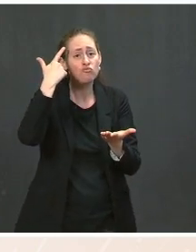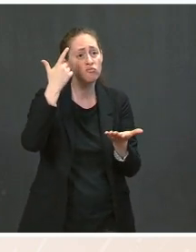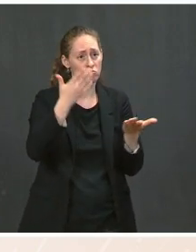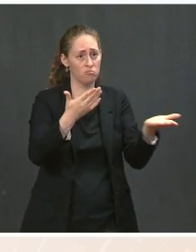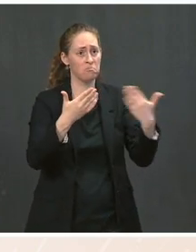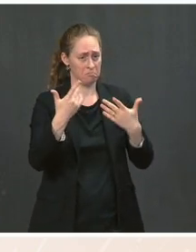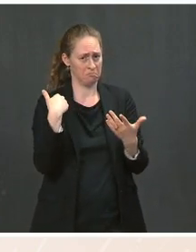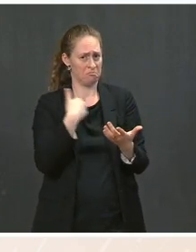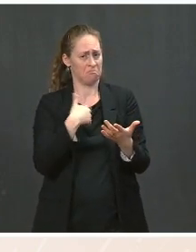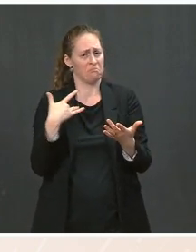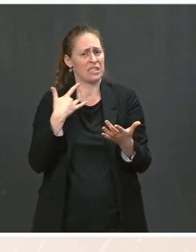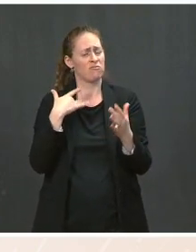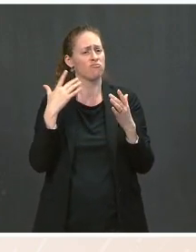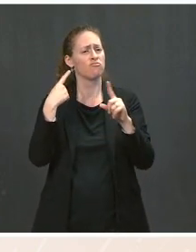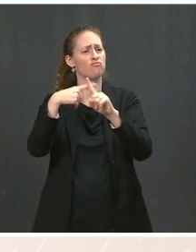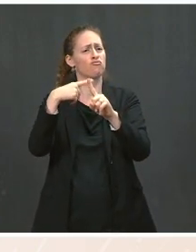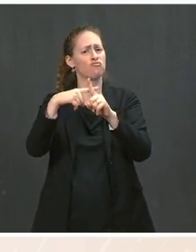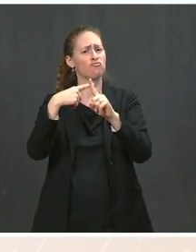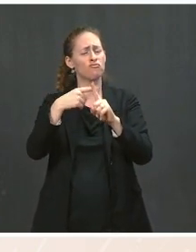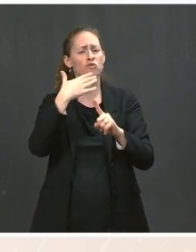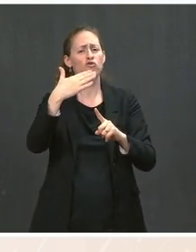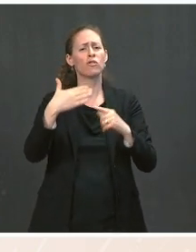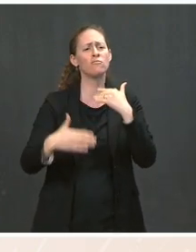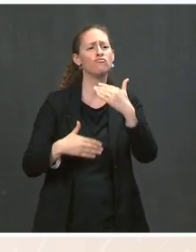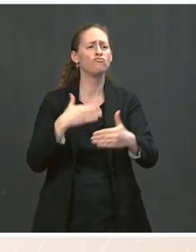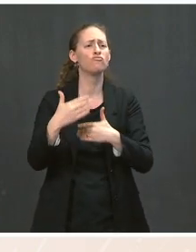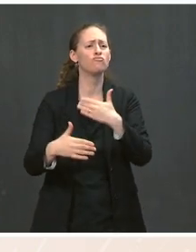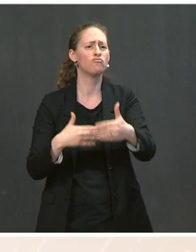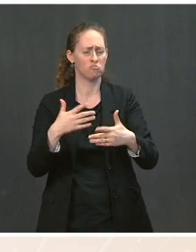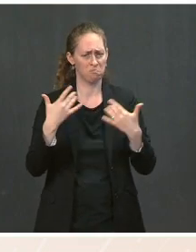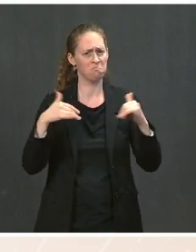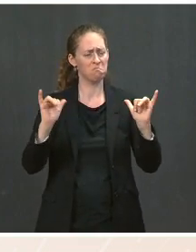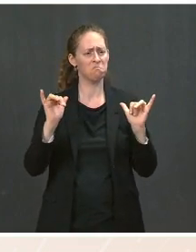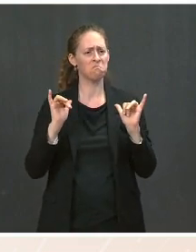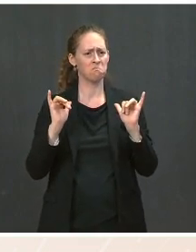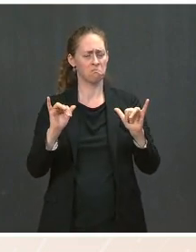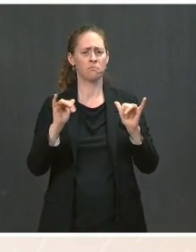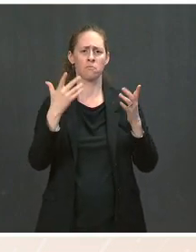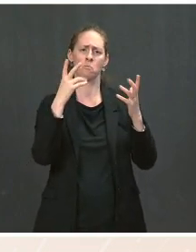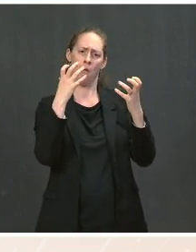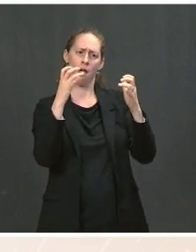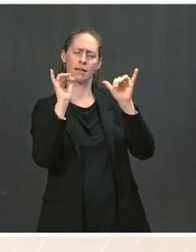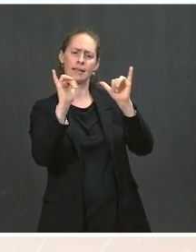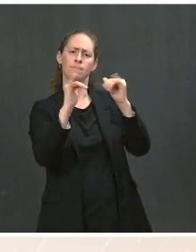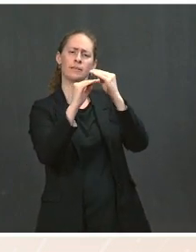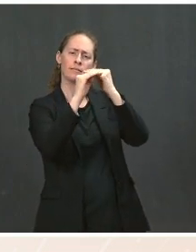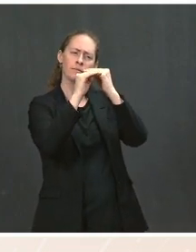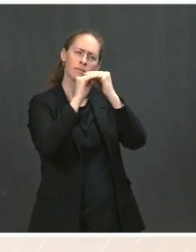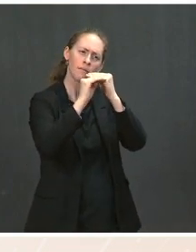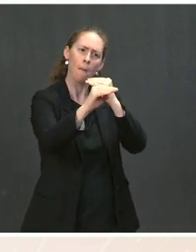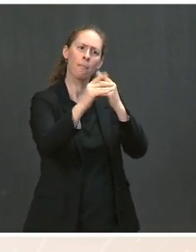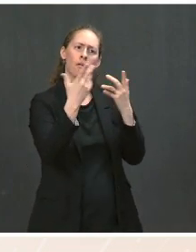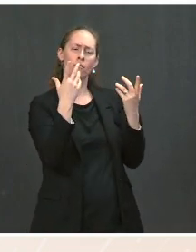in continuing to move forward on a stable -- the development of a stable and predictable relationship.